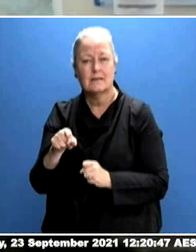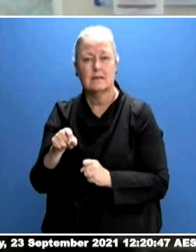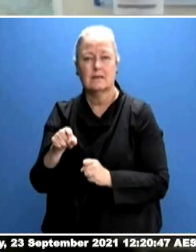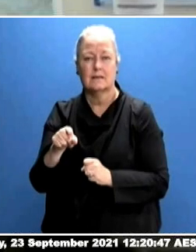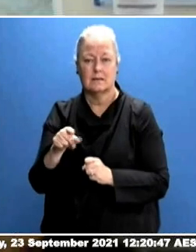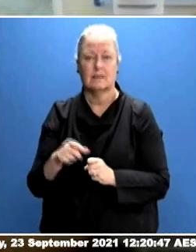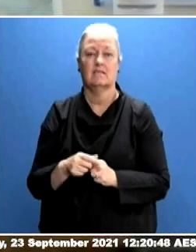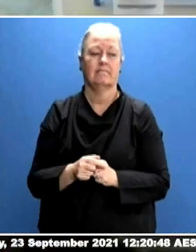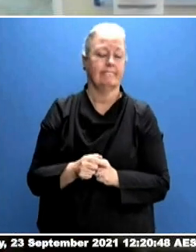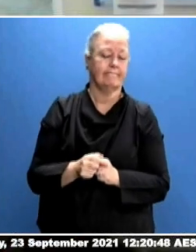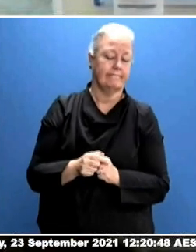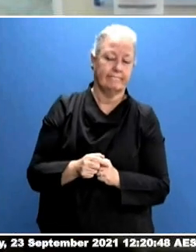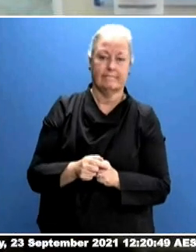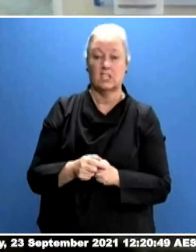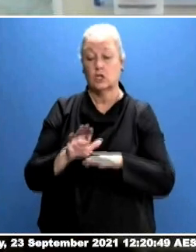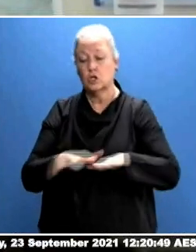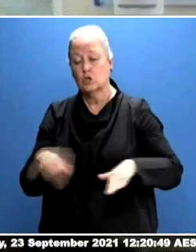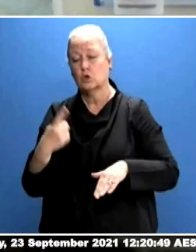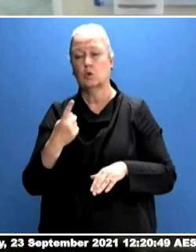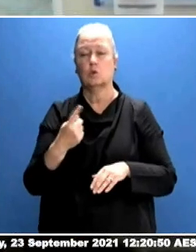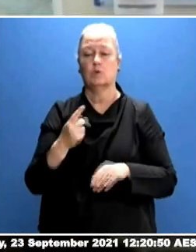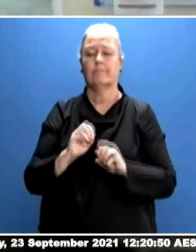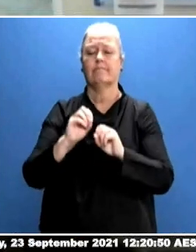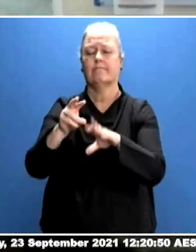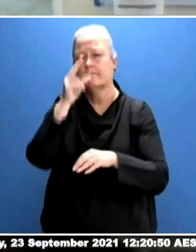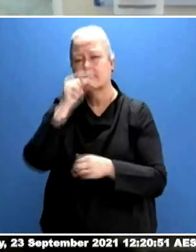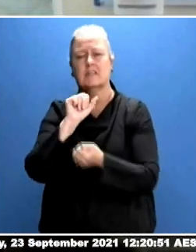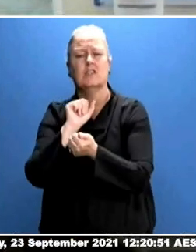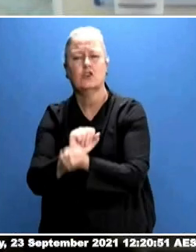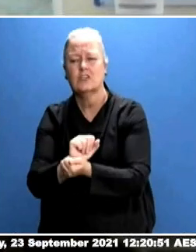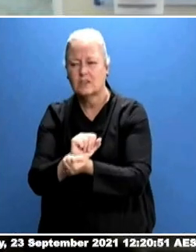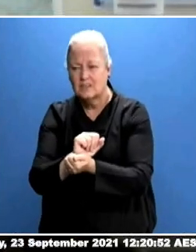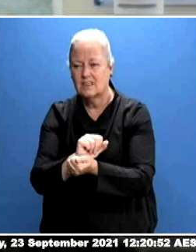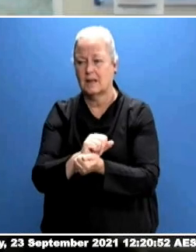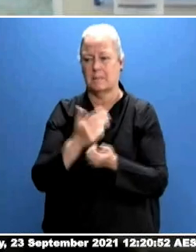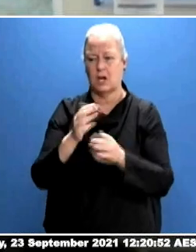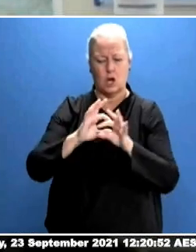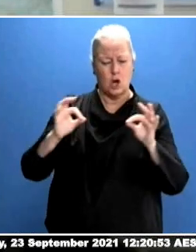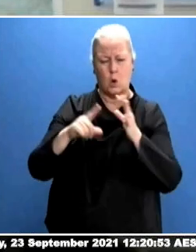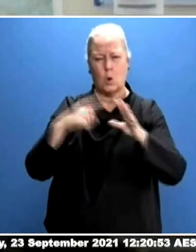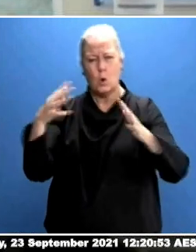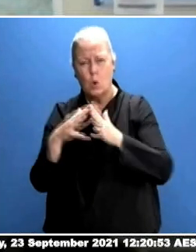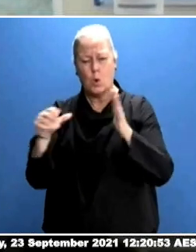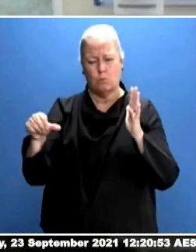for children in youth detention, for example and an accountability so that things are done properly,